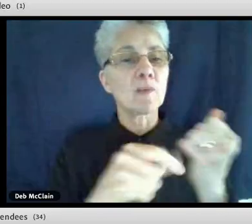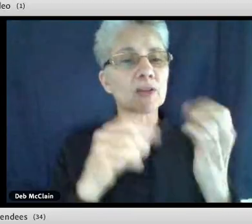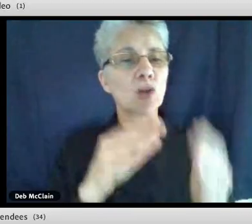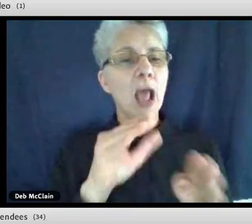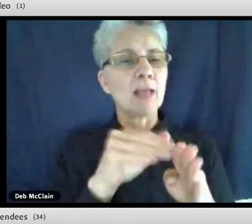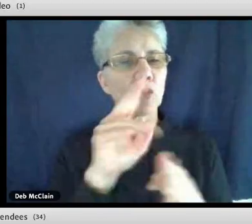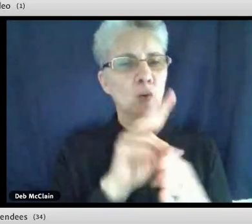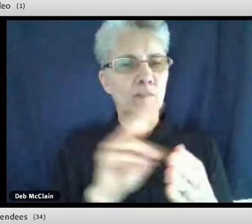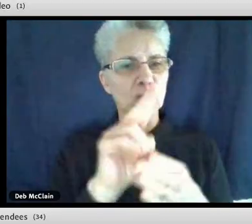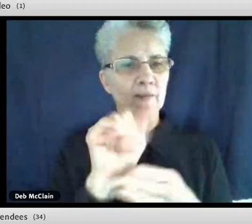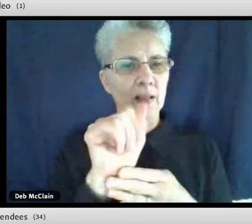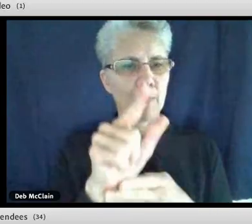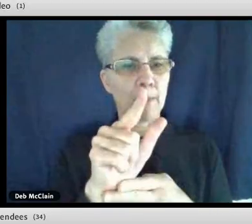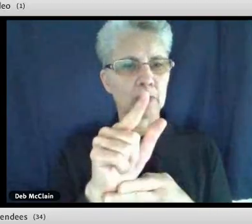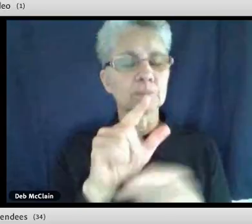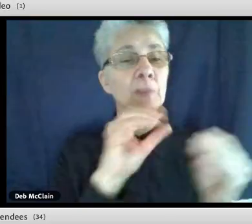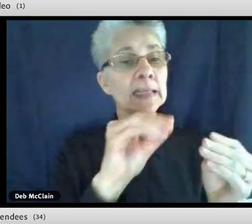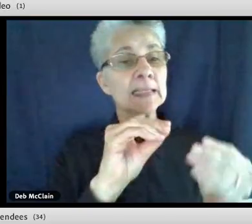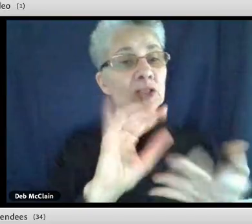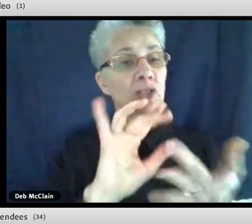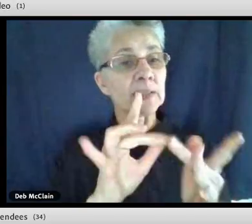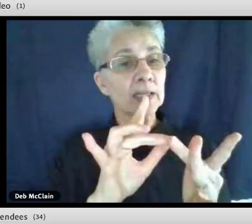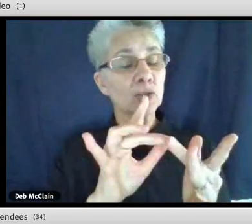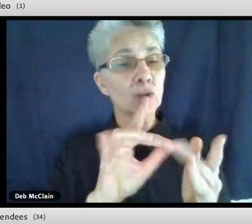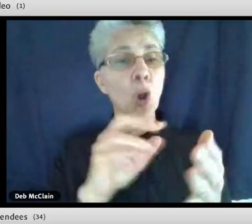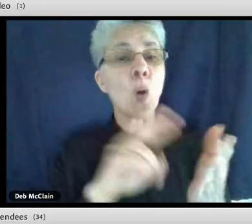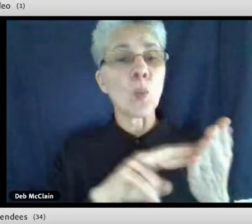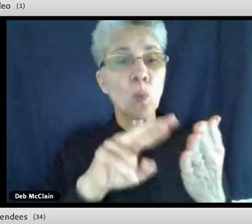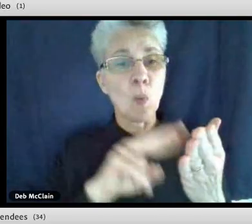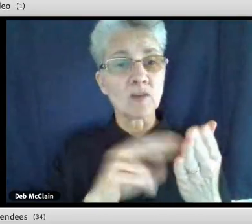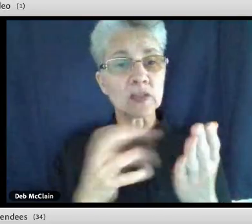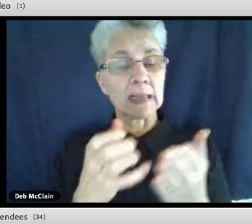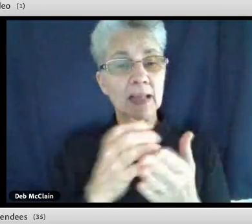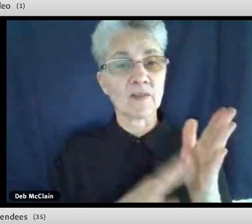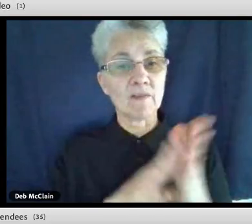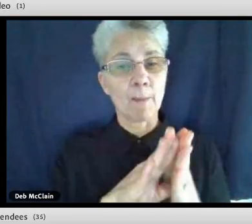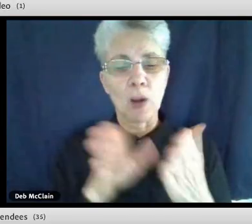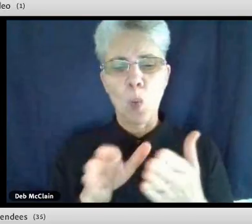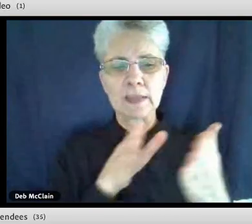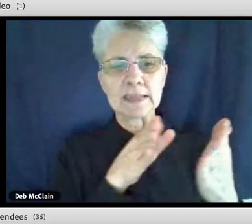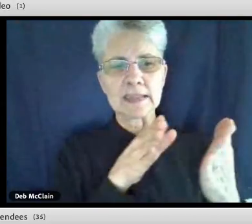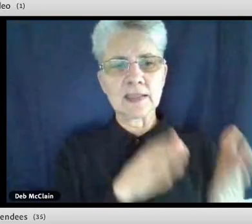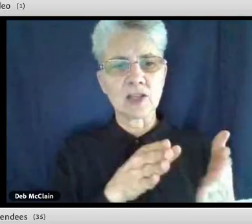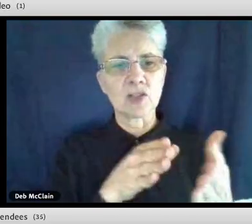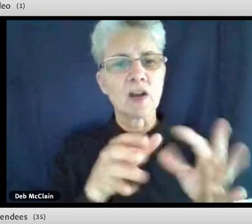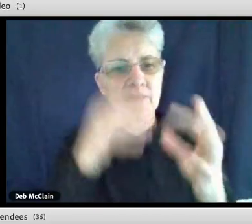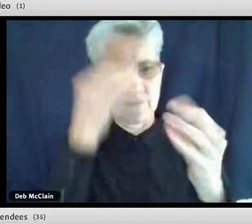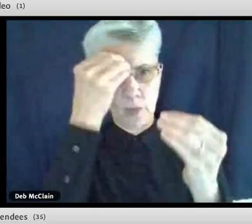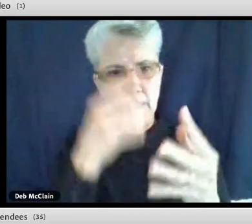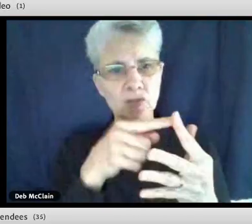She teaches digital reference, collection development and organization of information among other courses.